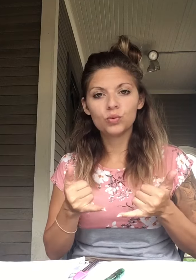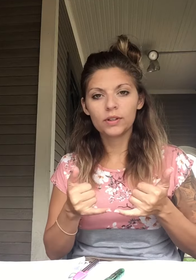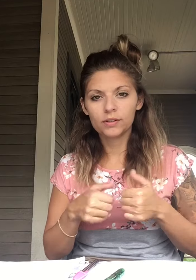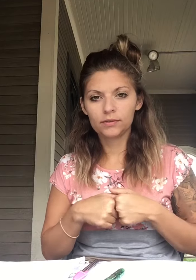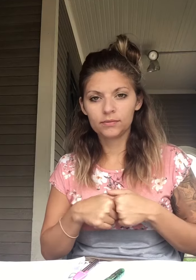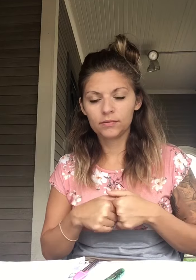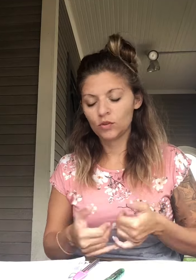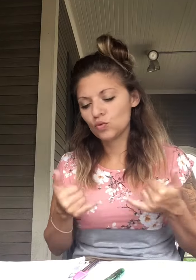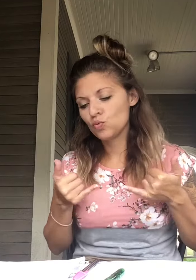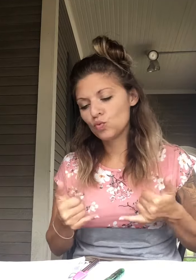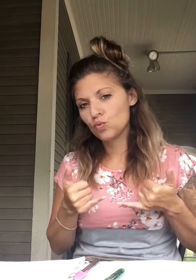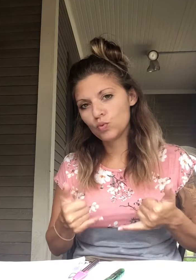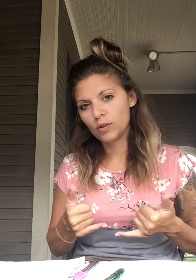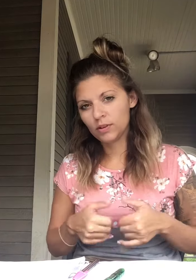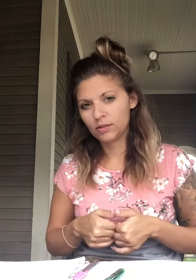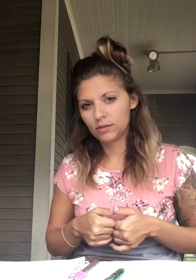Today